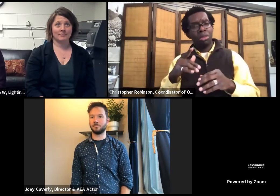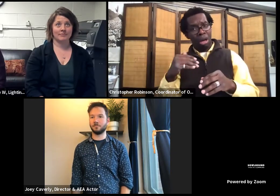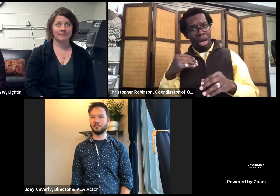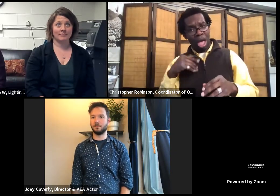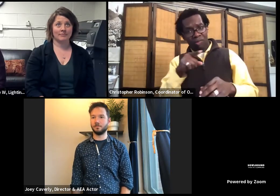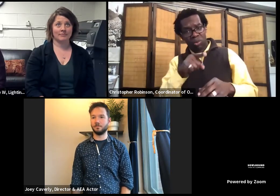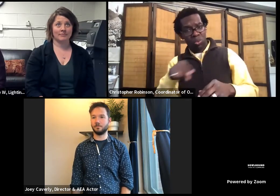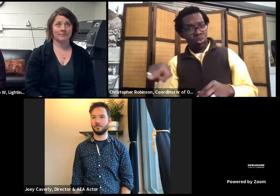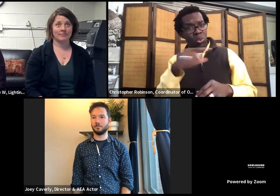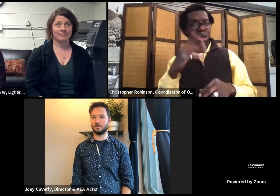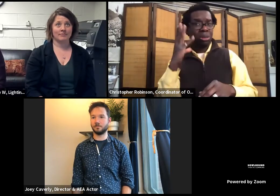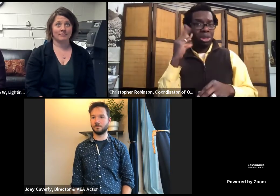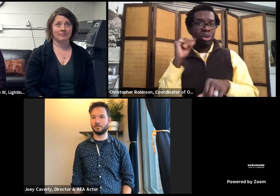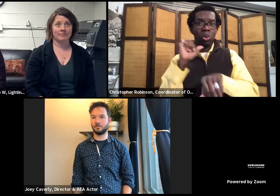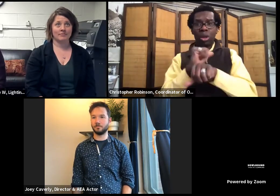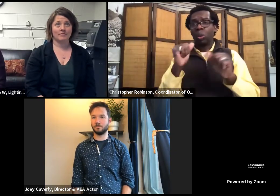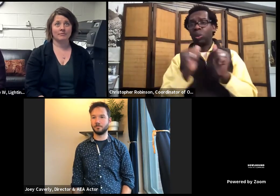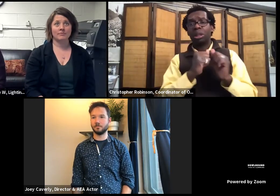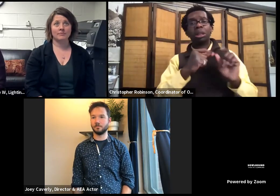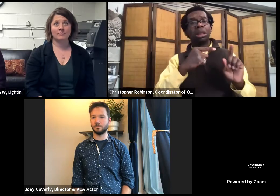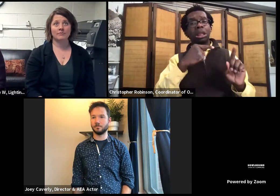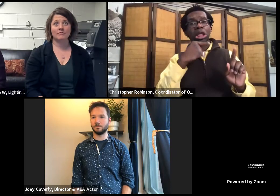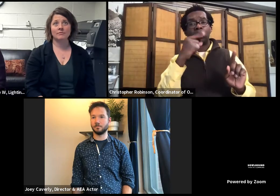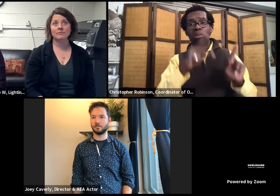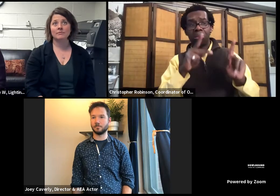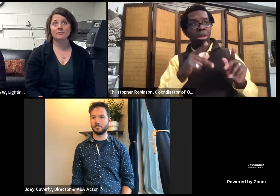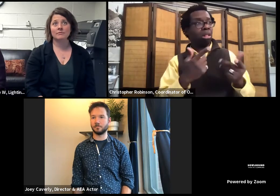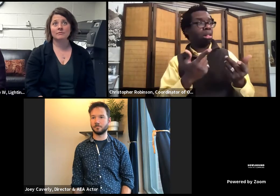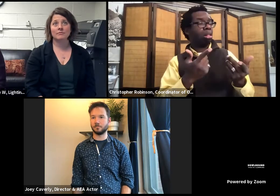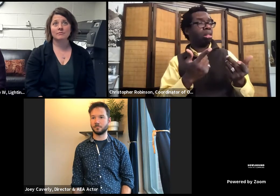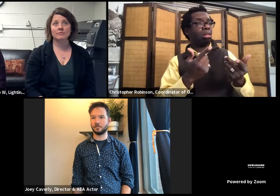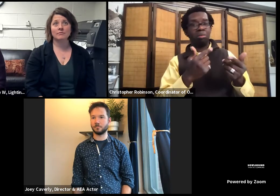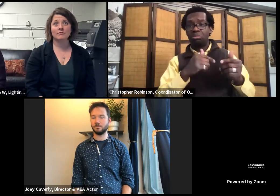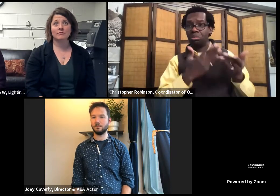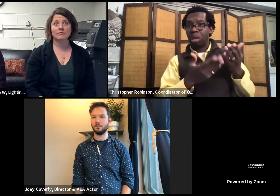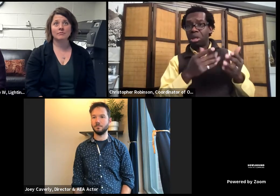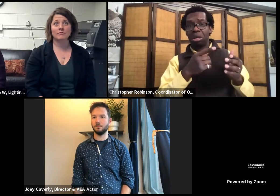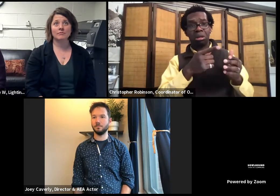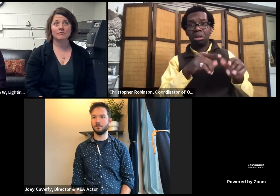I mean, looking at like availability of interpreters, working with hearing people,